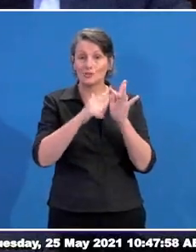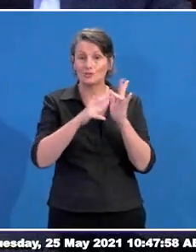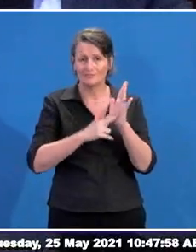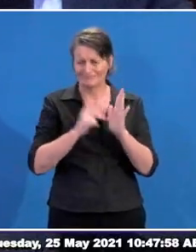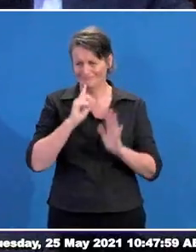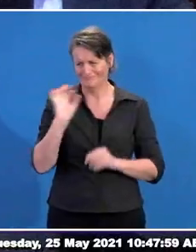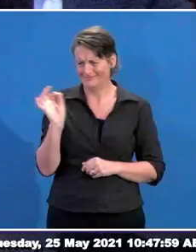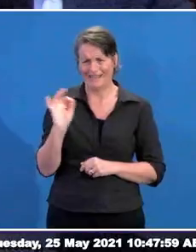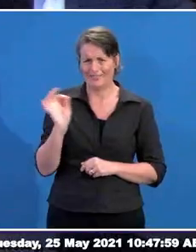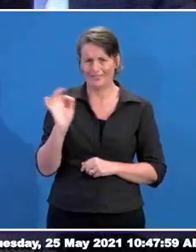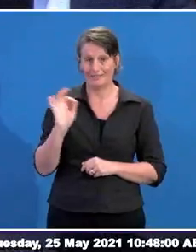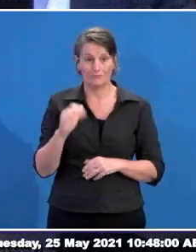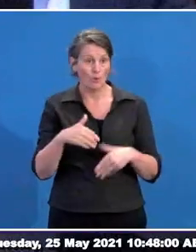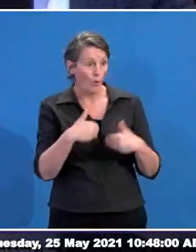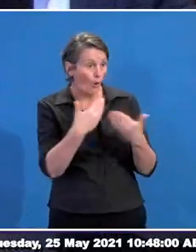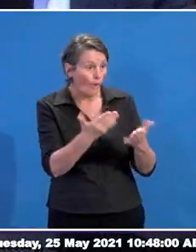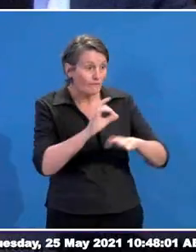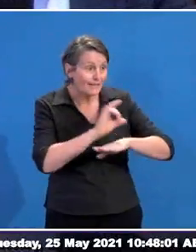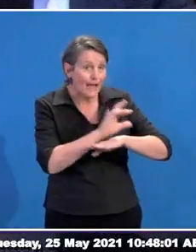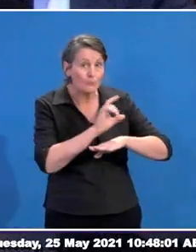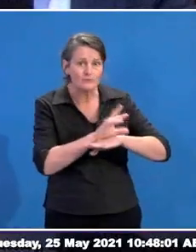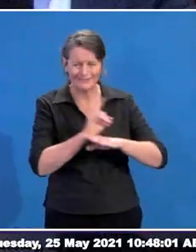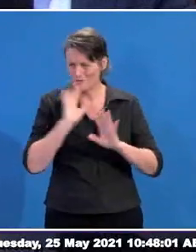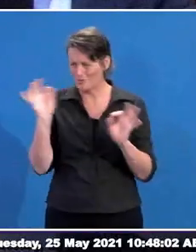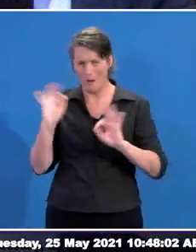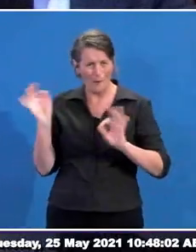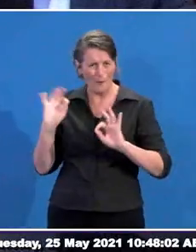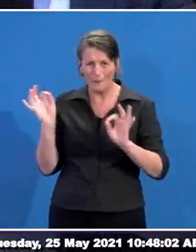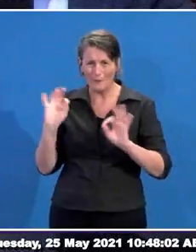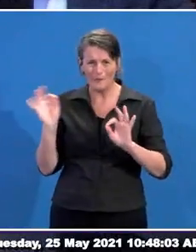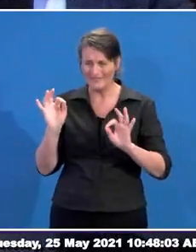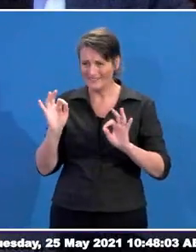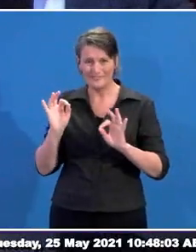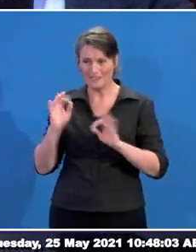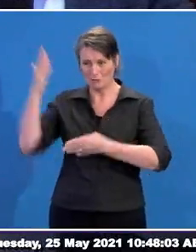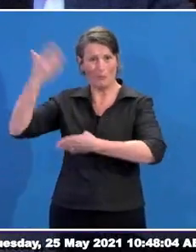Were you offered any counselling? No. (CROSSTALK) Were you offered an opportunity